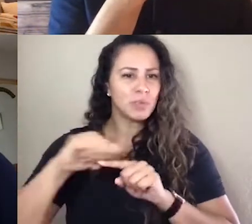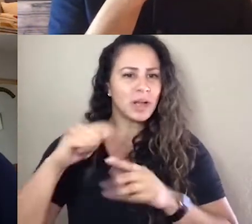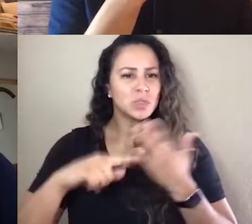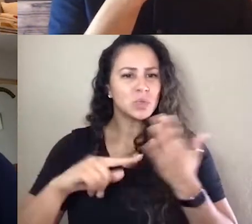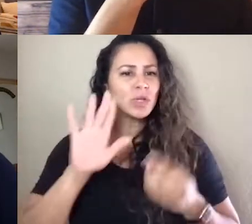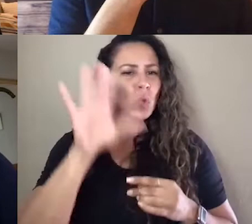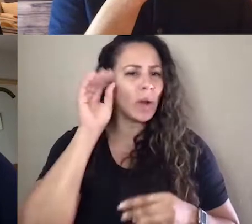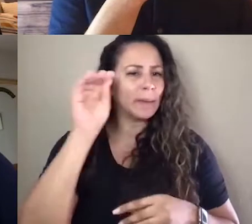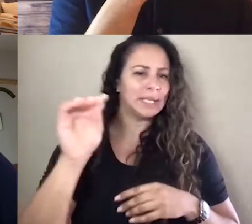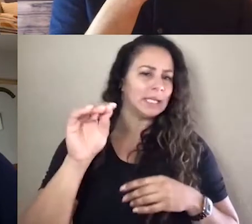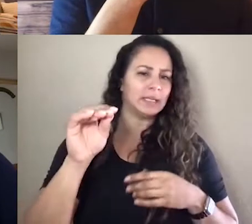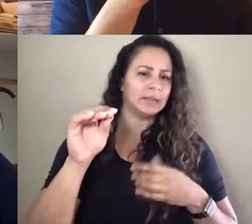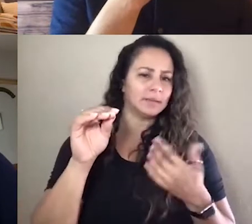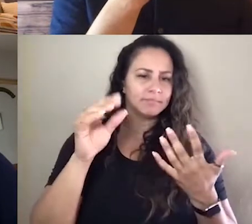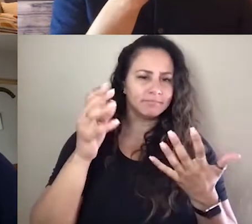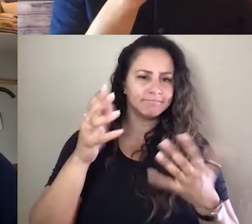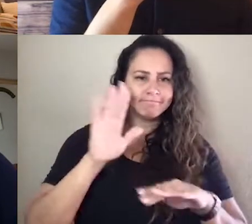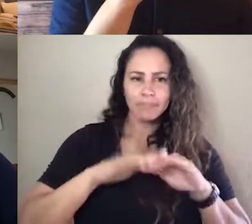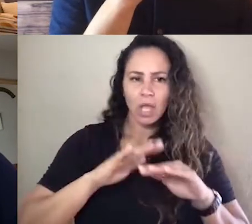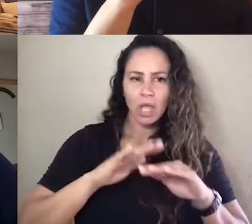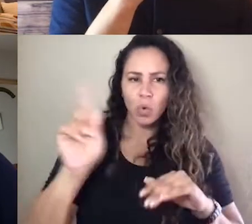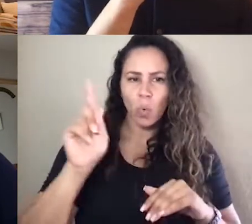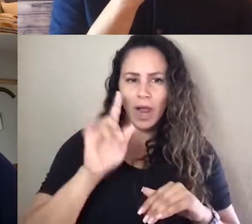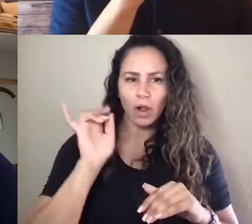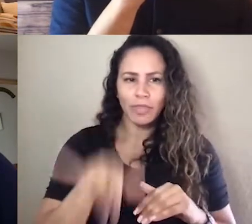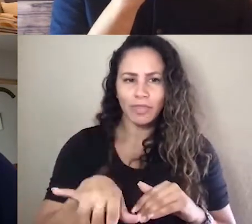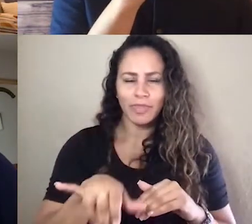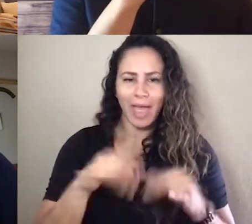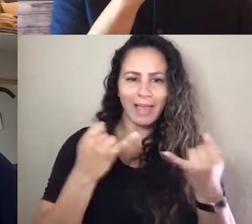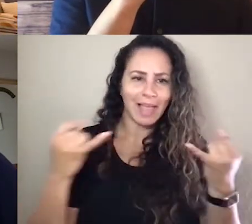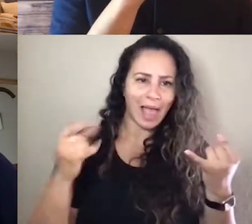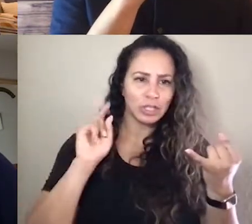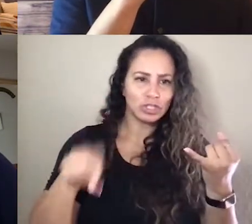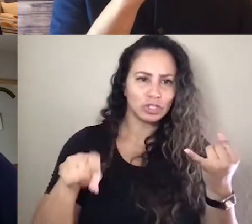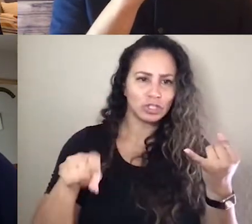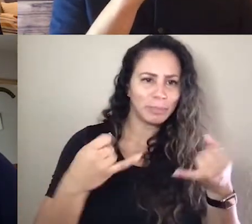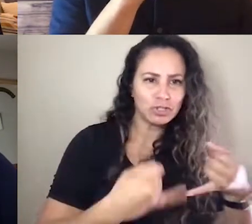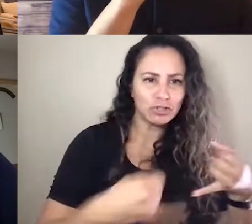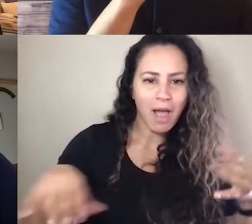GEARED MORE MARKETER AND OPPORTUNITY PRACTICES AND